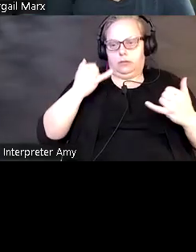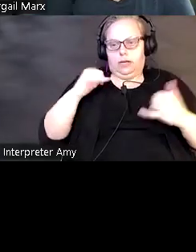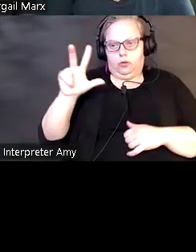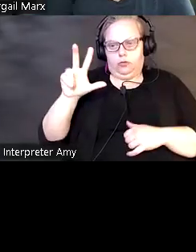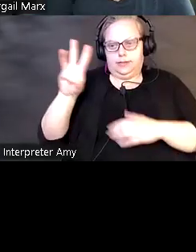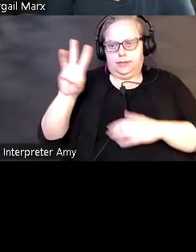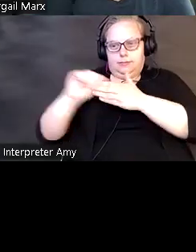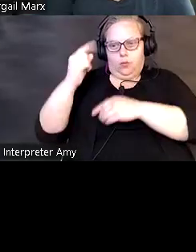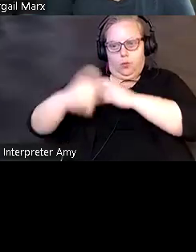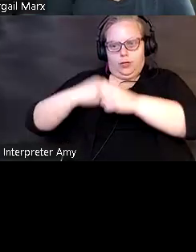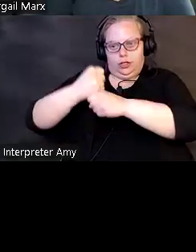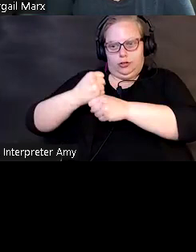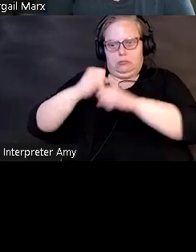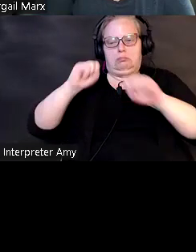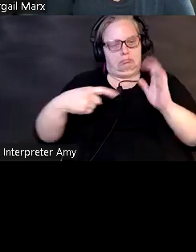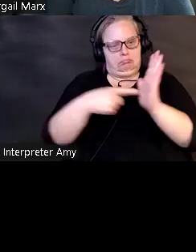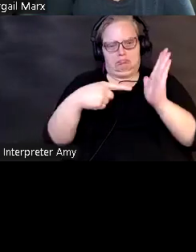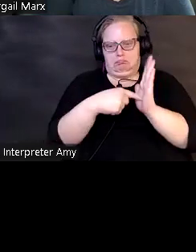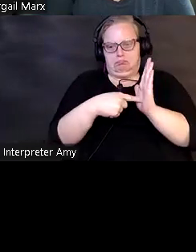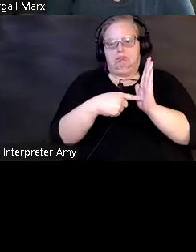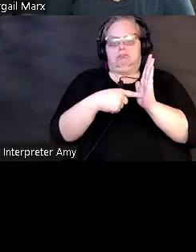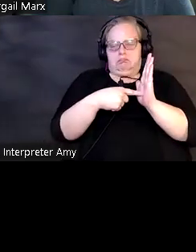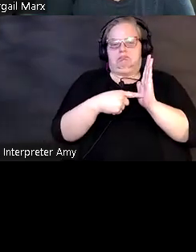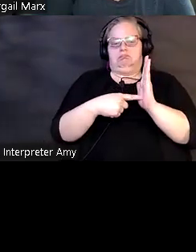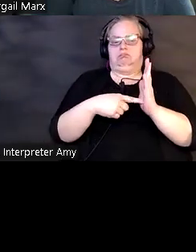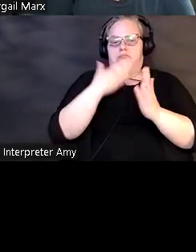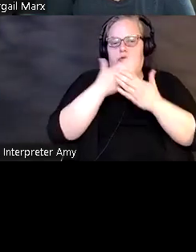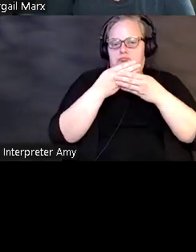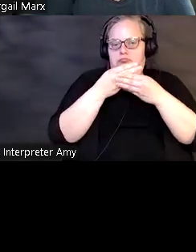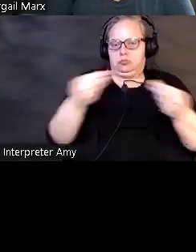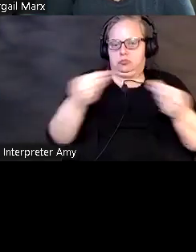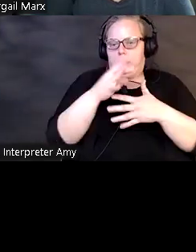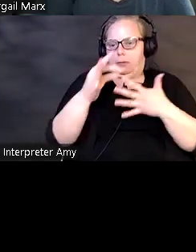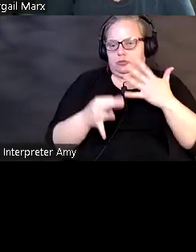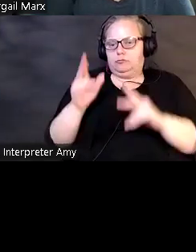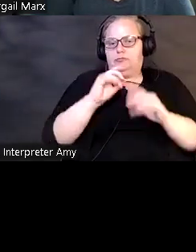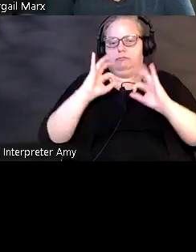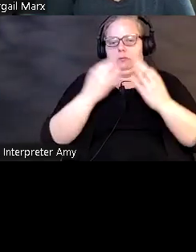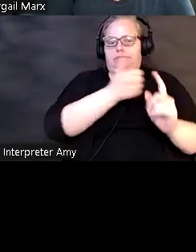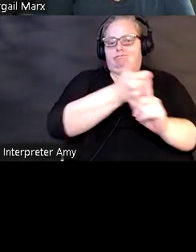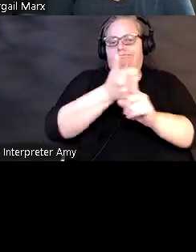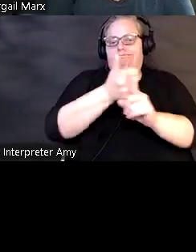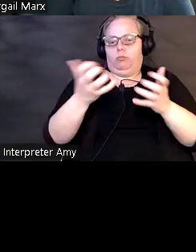so it's really affordable solution for families that really want access to picture systems.